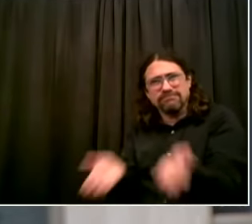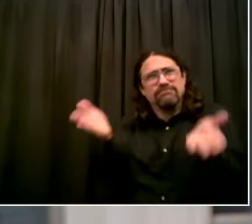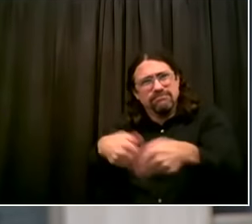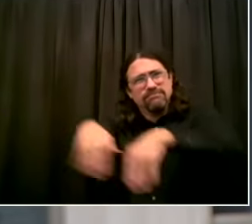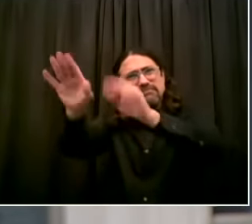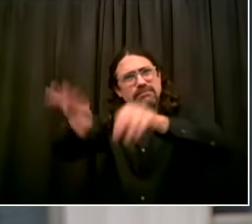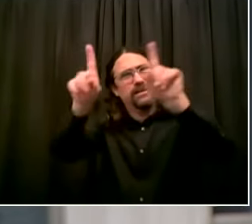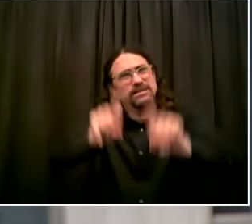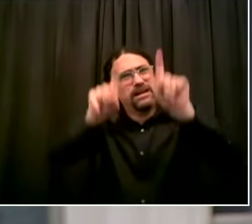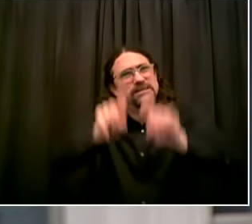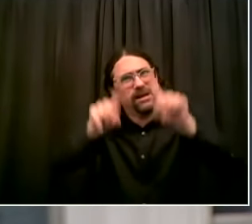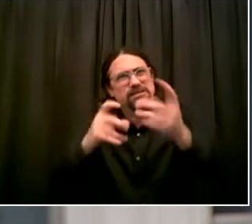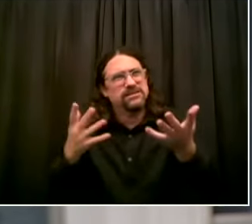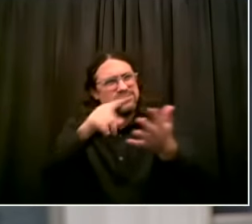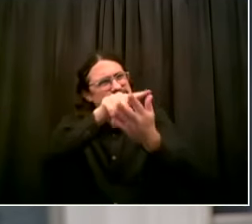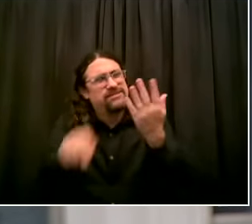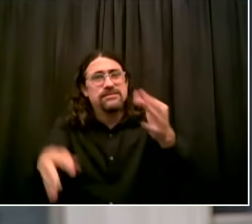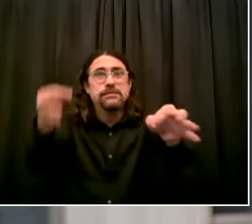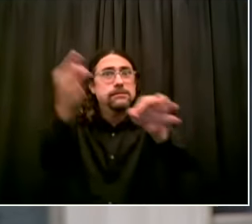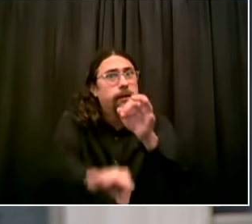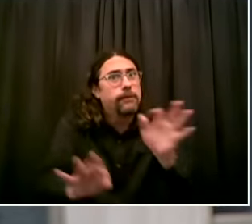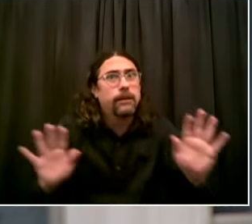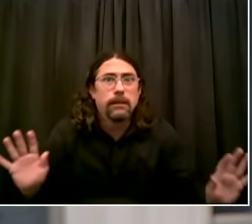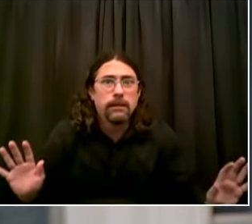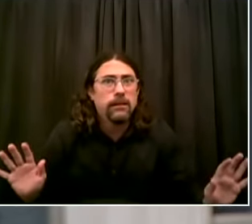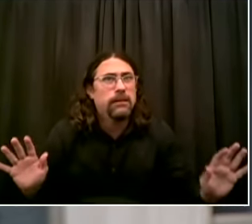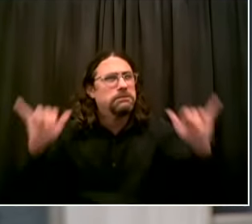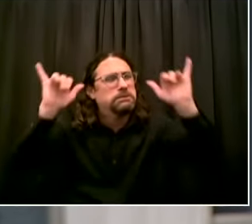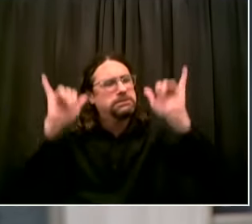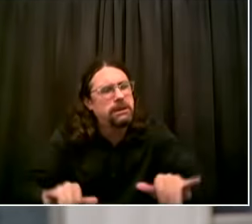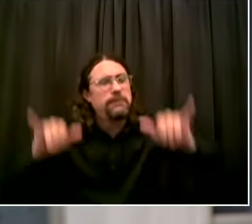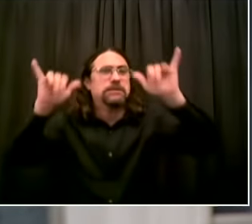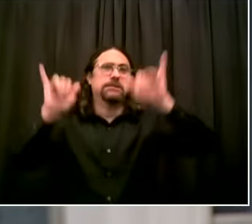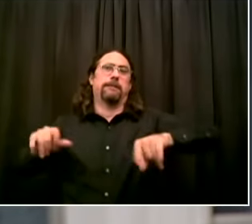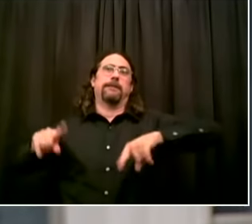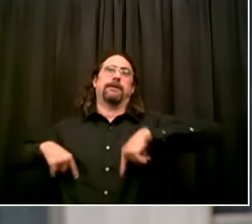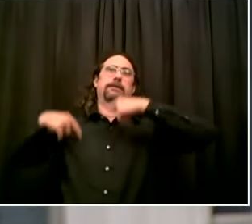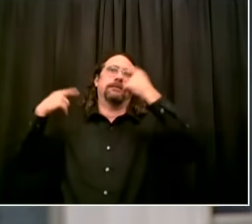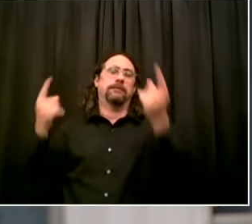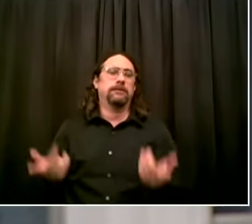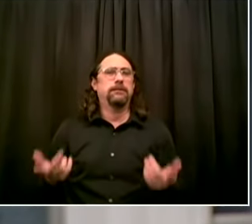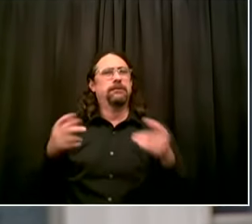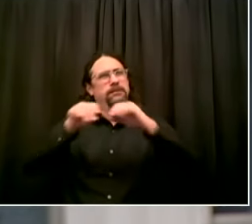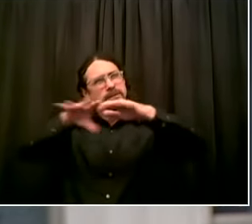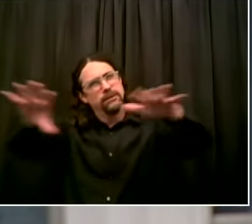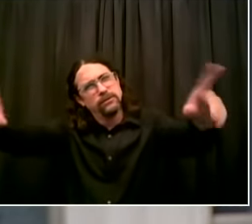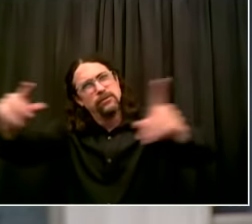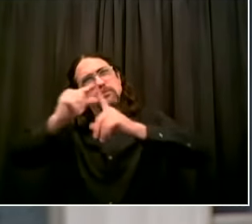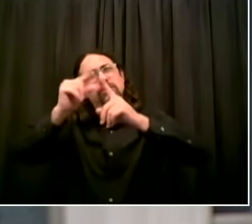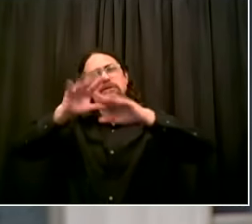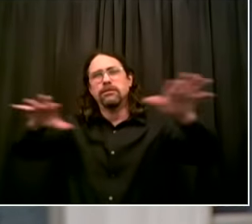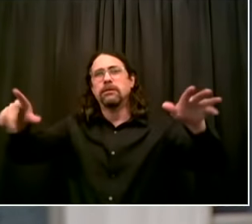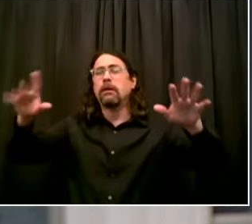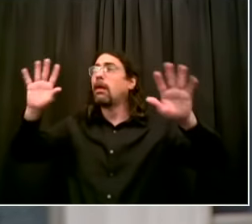P UTHE PROGRESS THAT HAS ALLOWED USO TREPOEN OUR CITY. LAST WEEKEND AND OVER THE WEEKEND